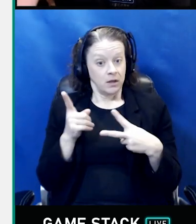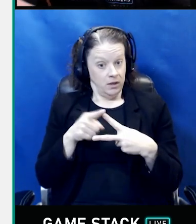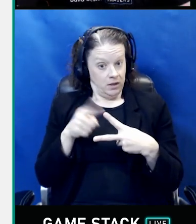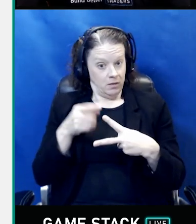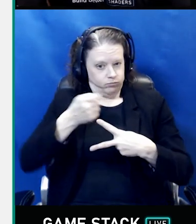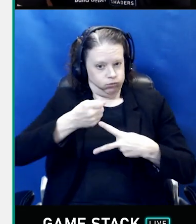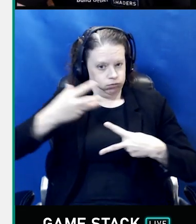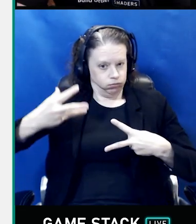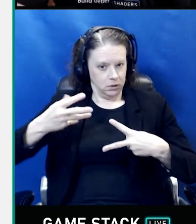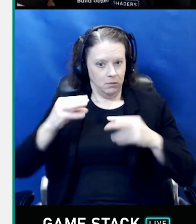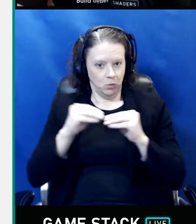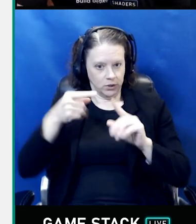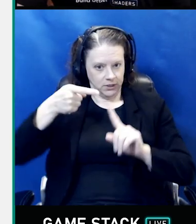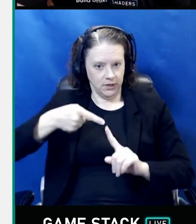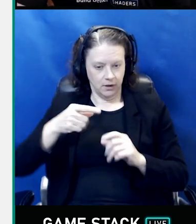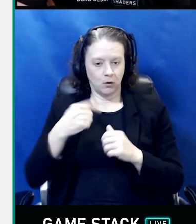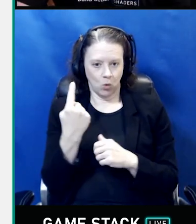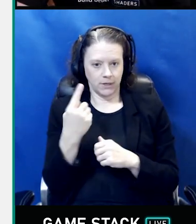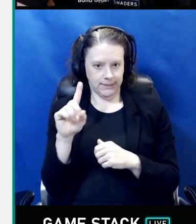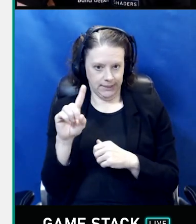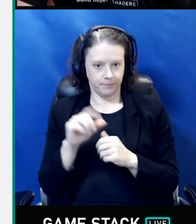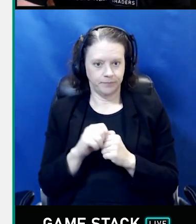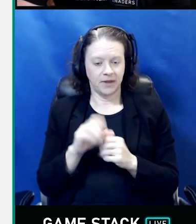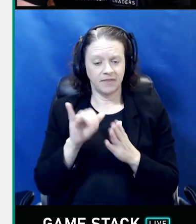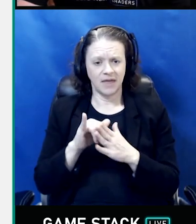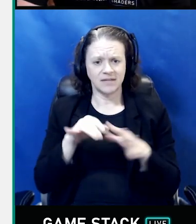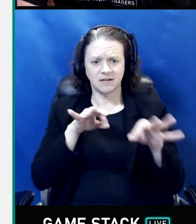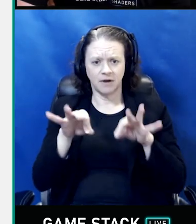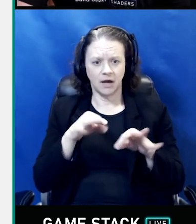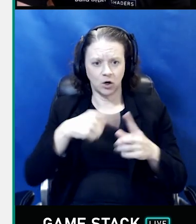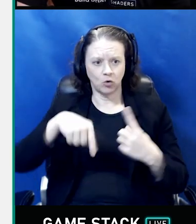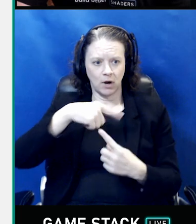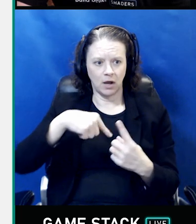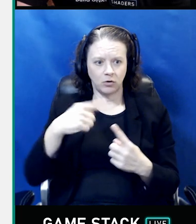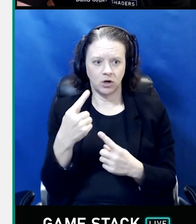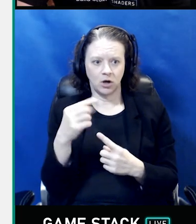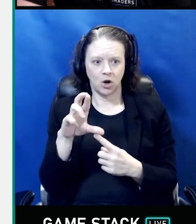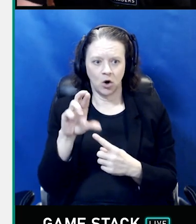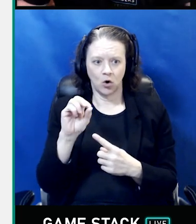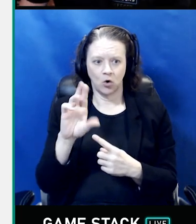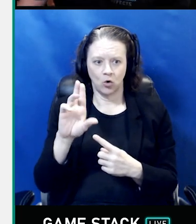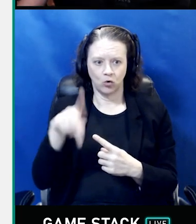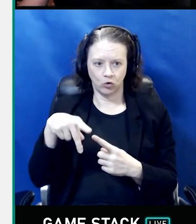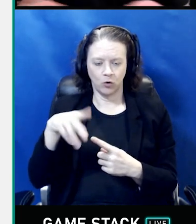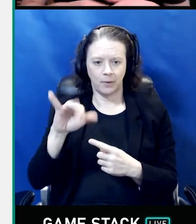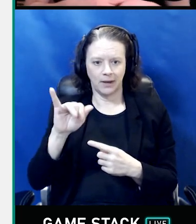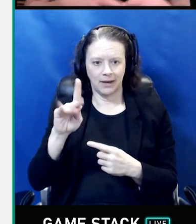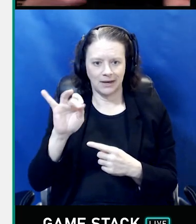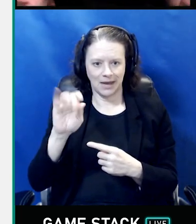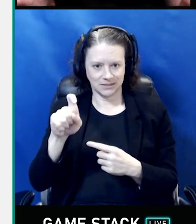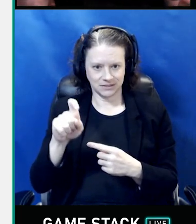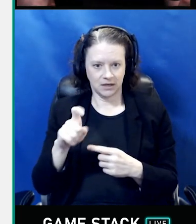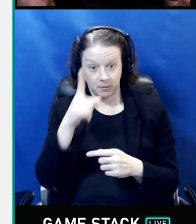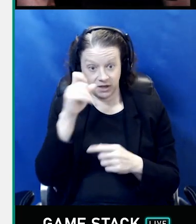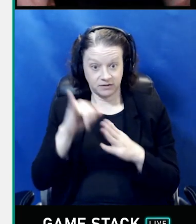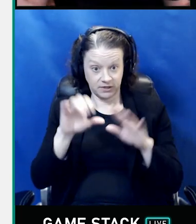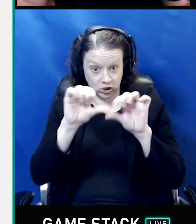So this is defined around group index, but in fact because of the shape of things, the group index is going to be synonymous with the group thread ID,